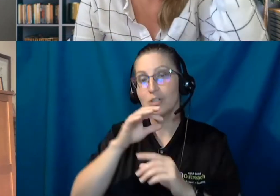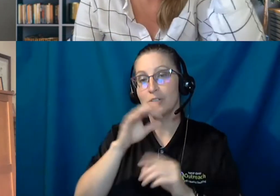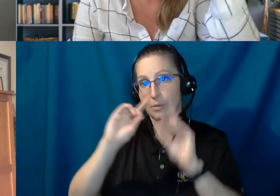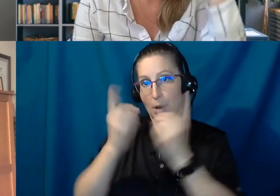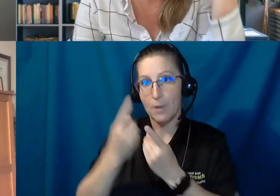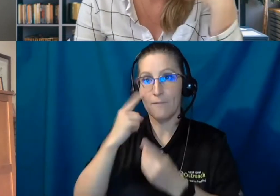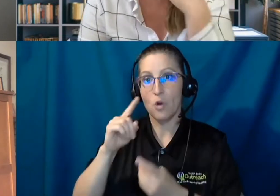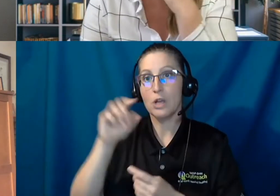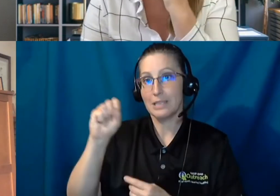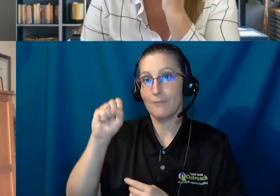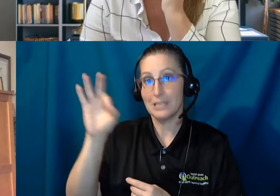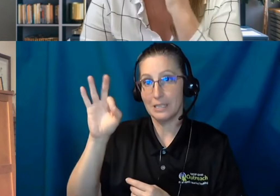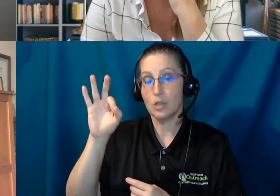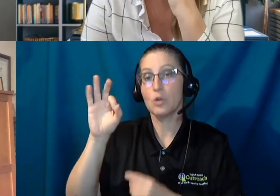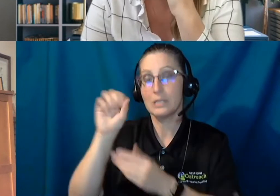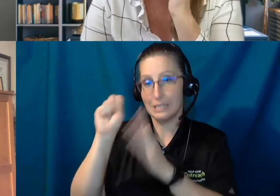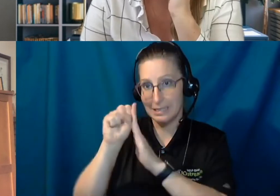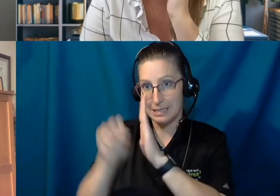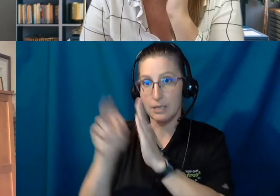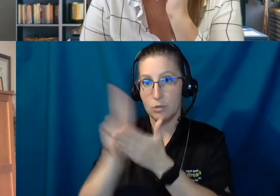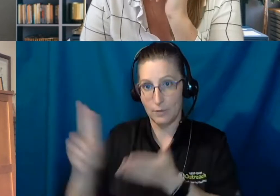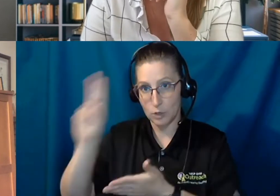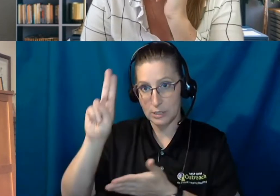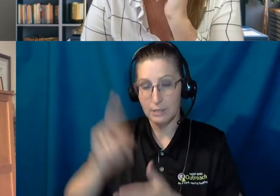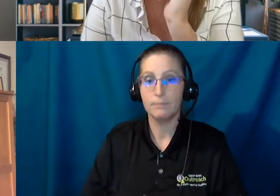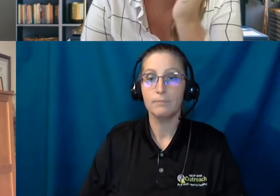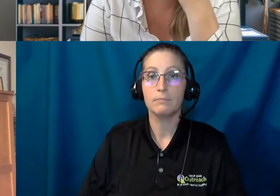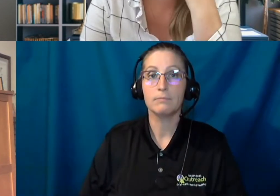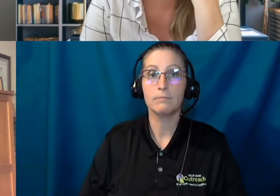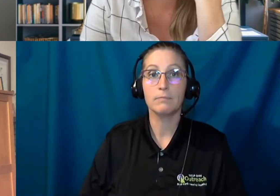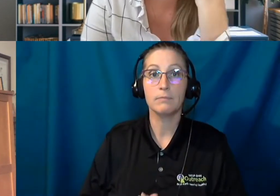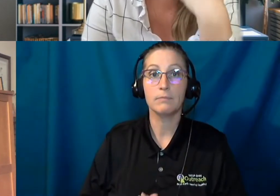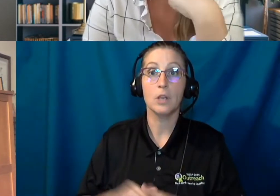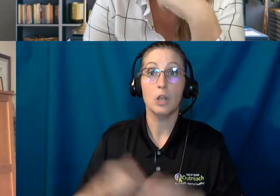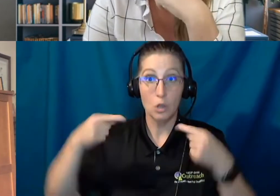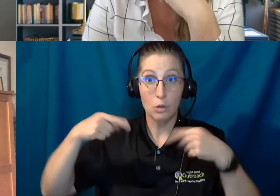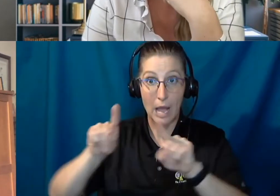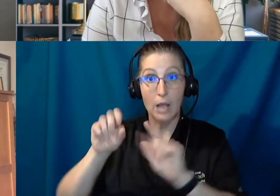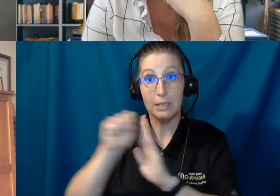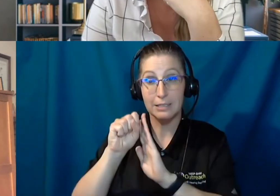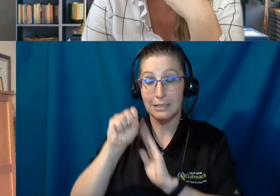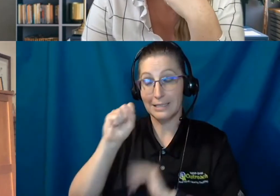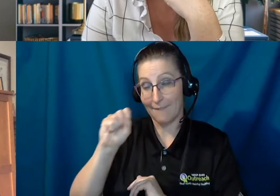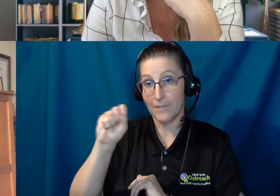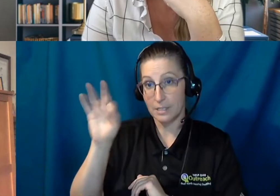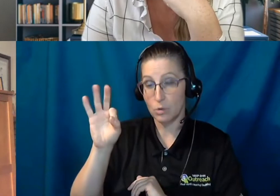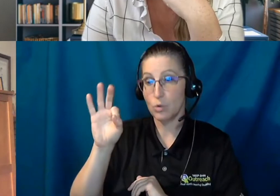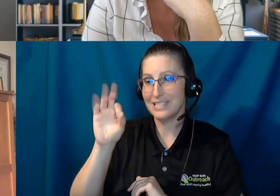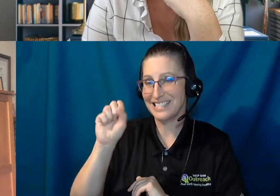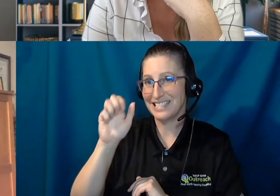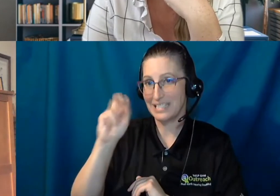State University. While she was at San Francisco State she taught courses in deafblindness,